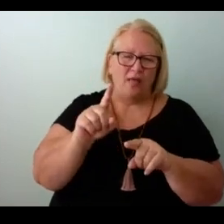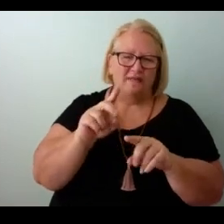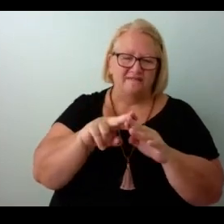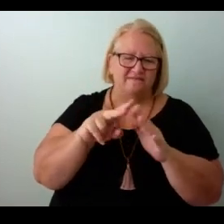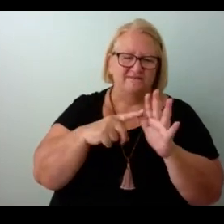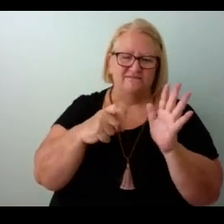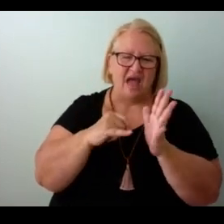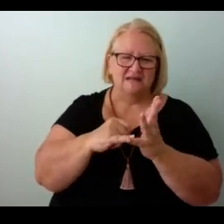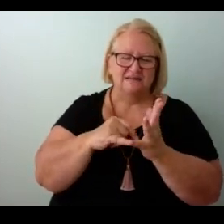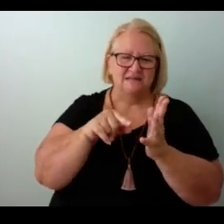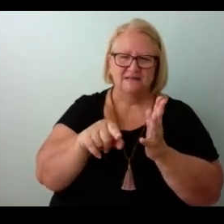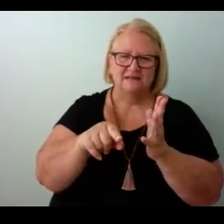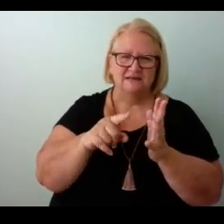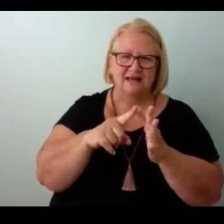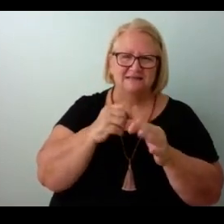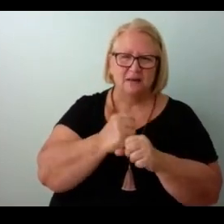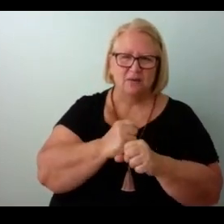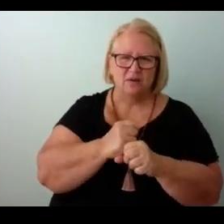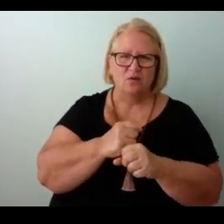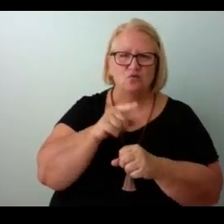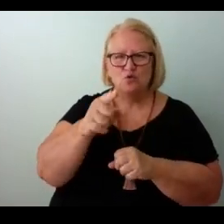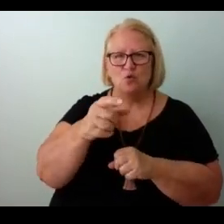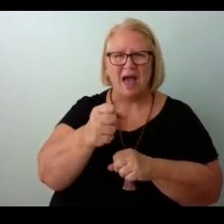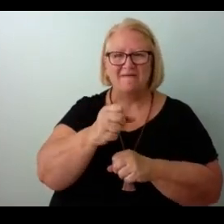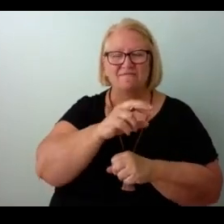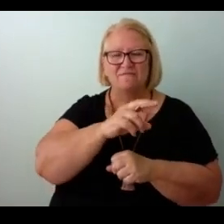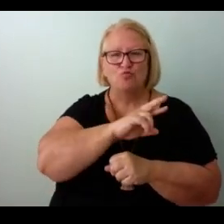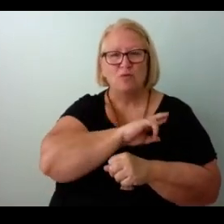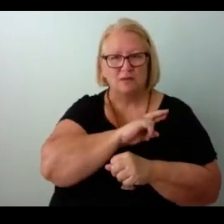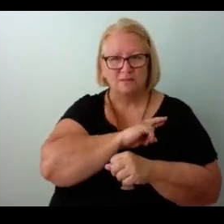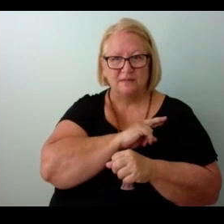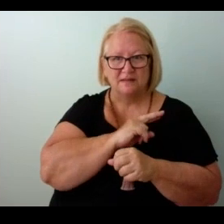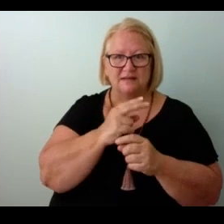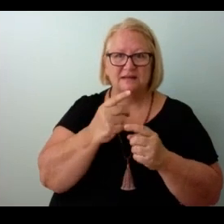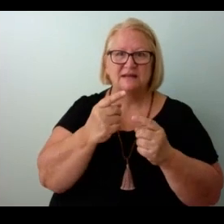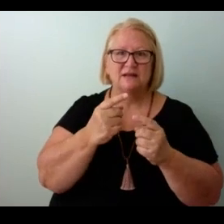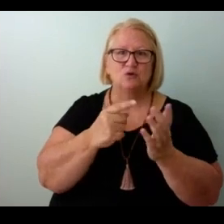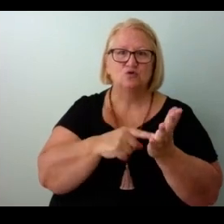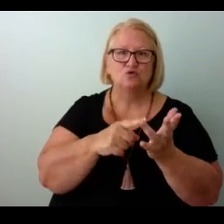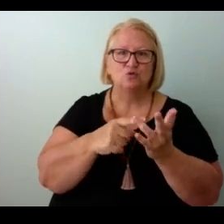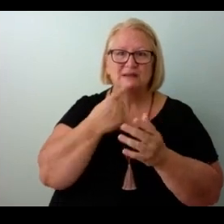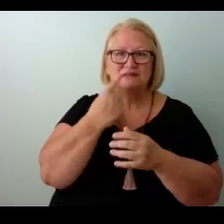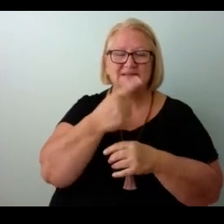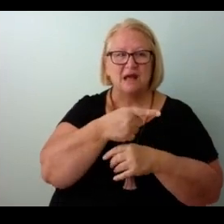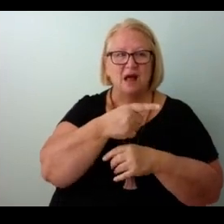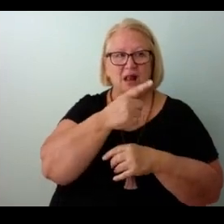You have obligations if you're bankrupt and applying for credit to actually tell the creditor if it's above a certain threshold.